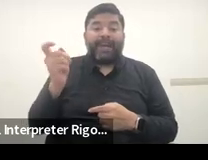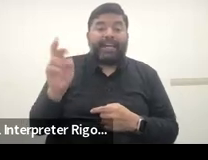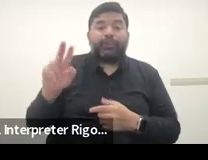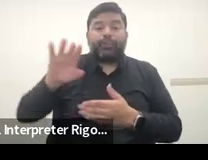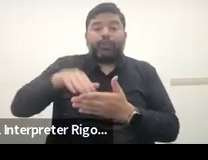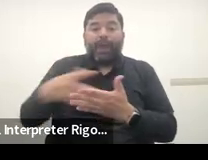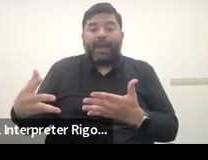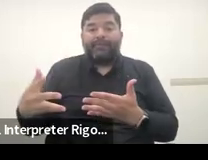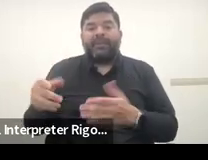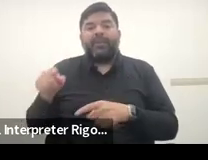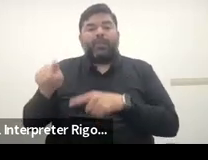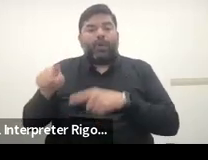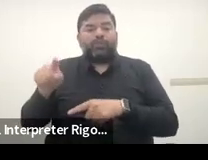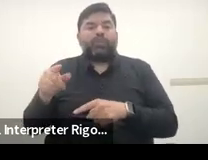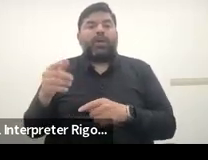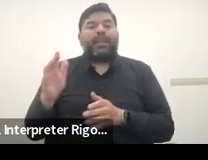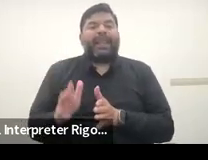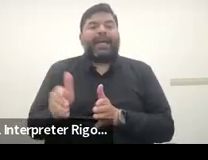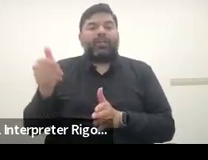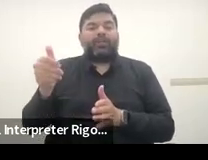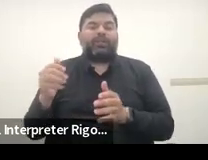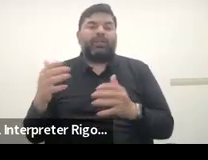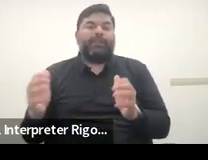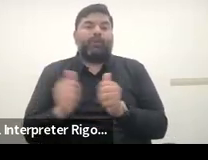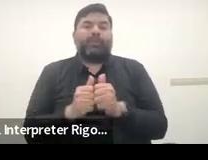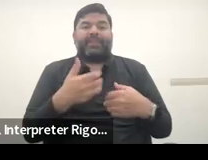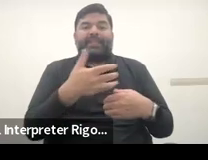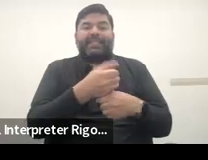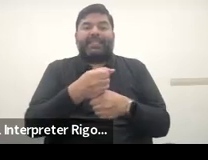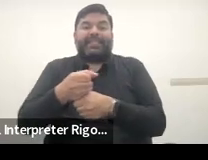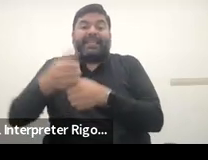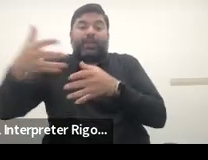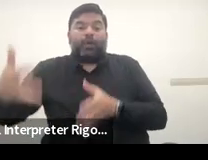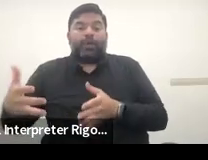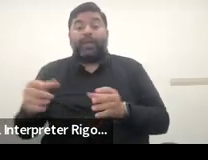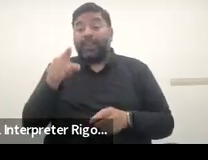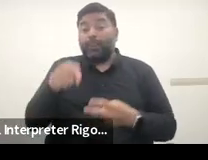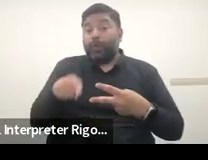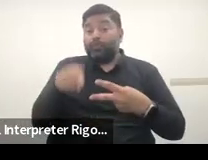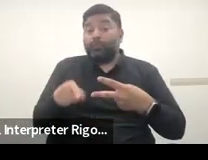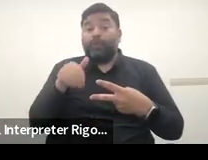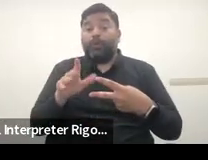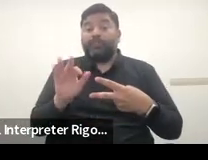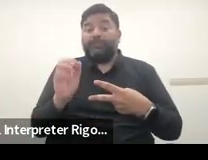lightweight than using a decoder model and much more interpretable as well. If it helps you can